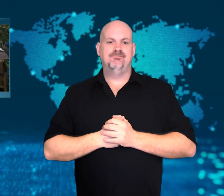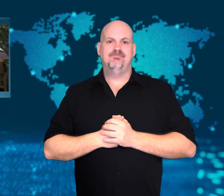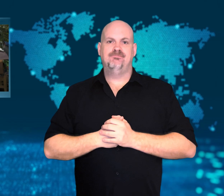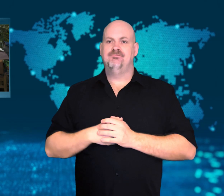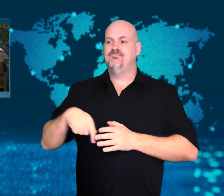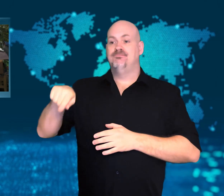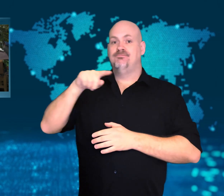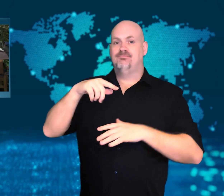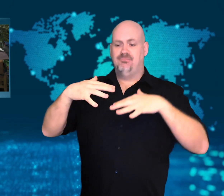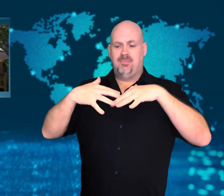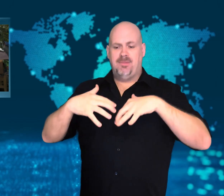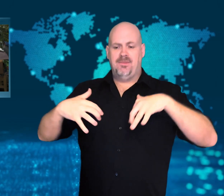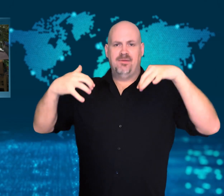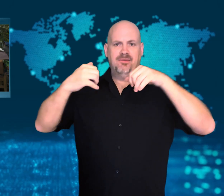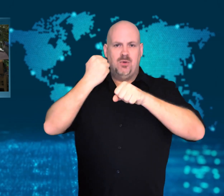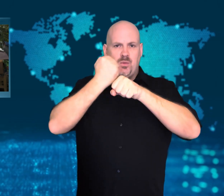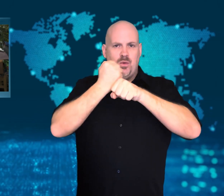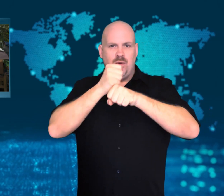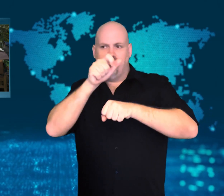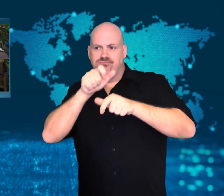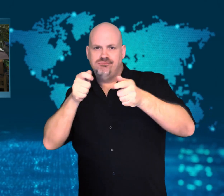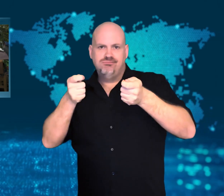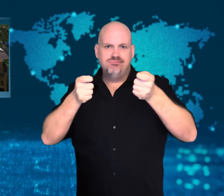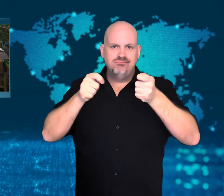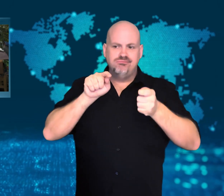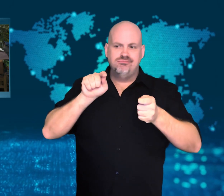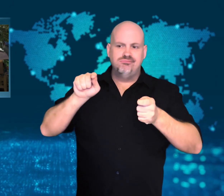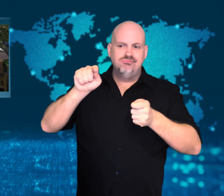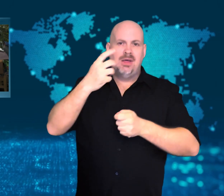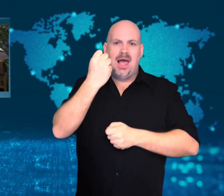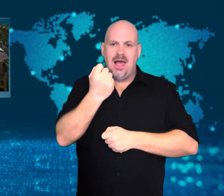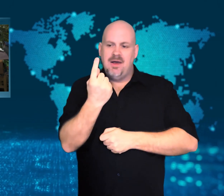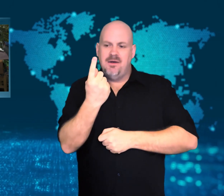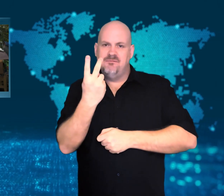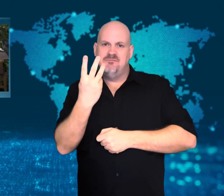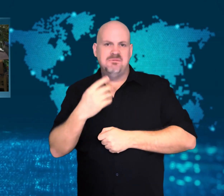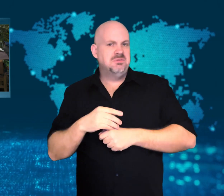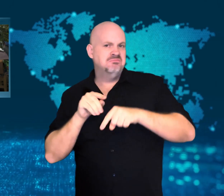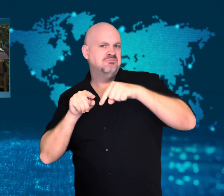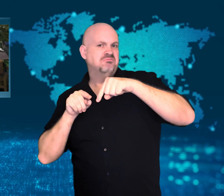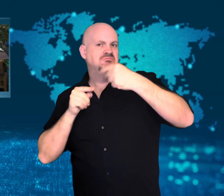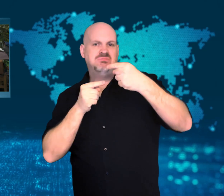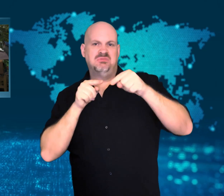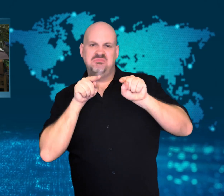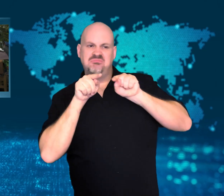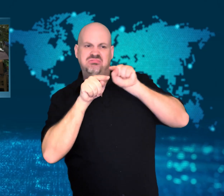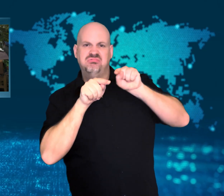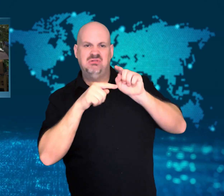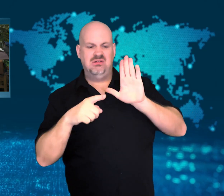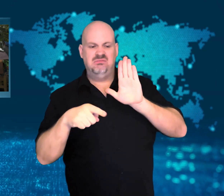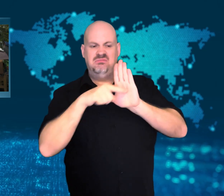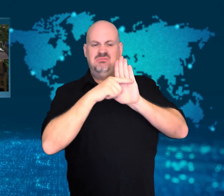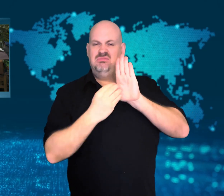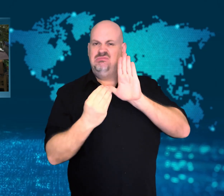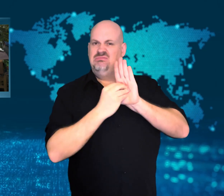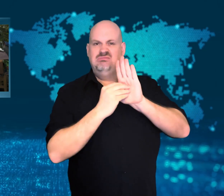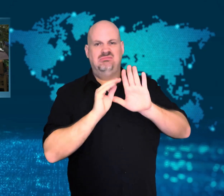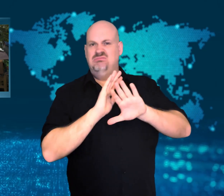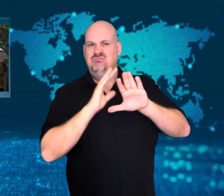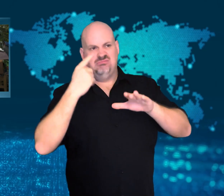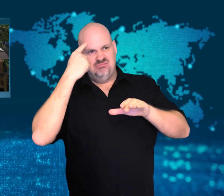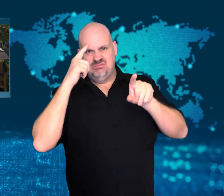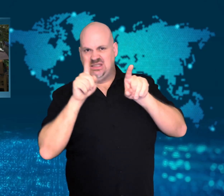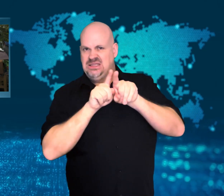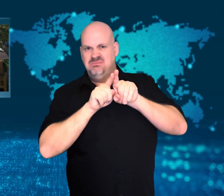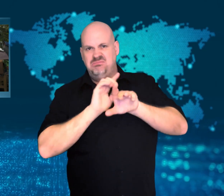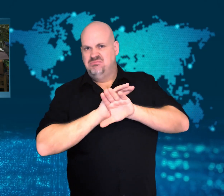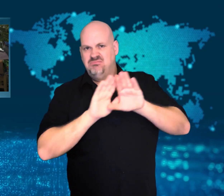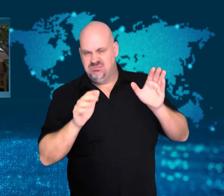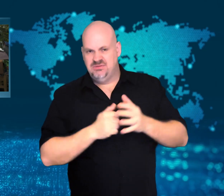One out of every 25 had been forced to have sex when they were children.